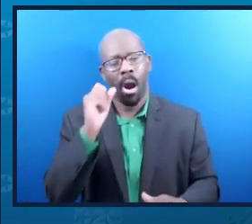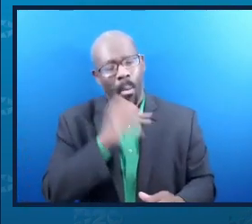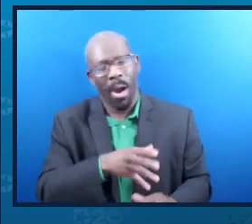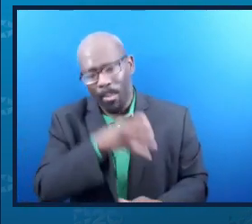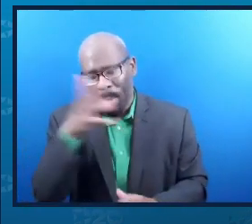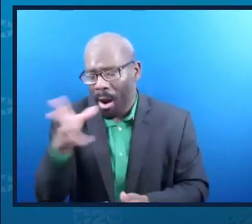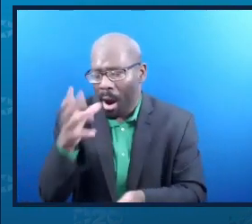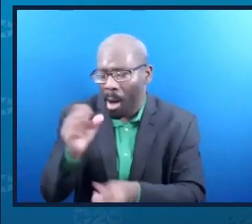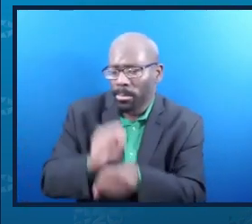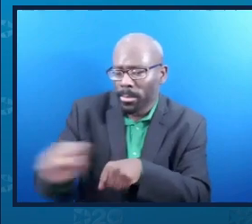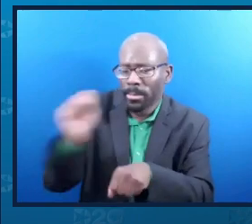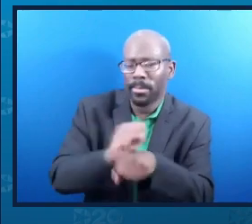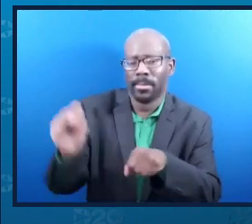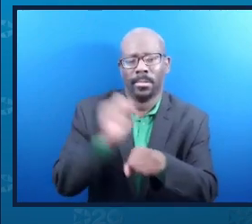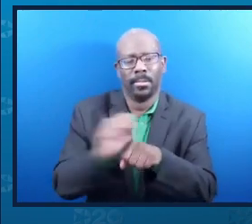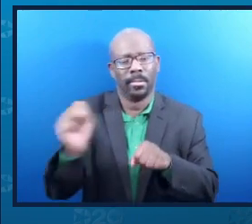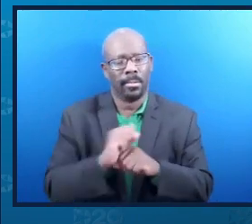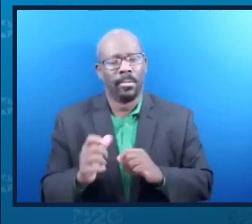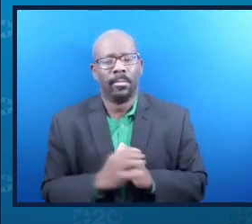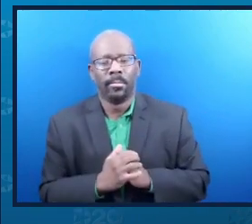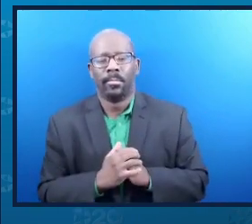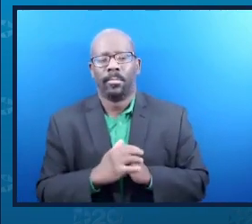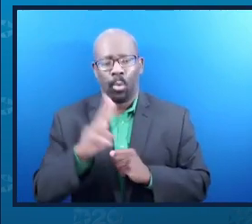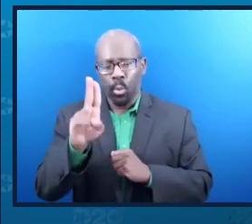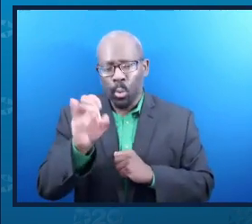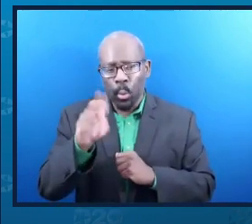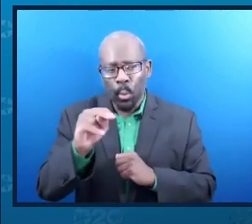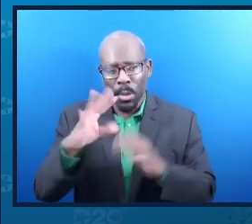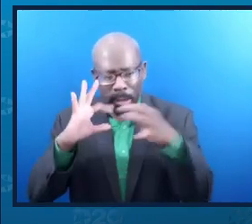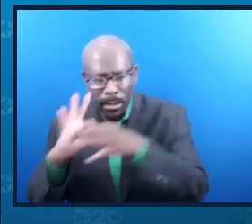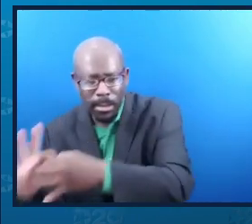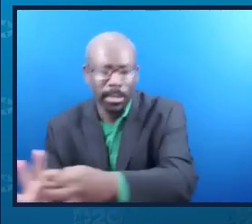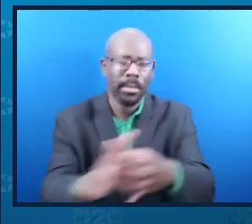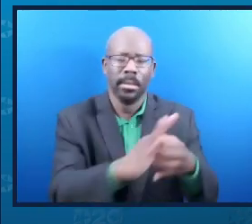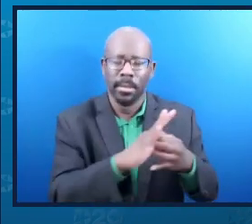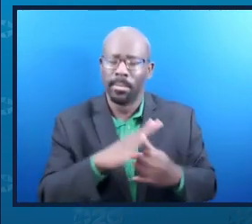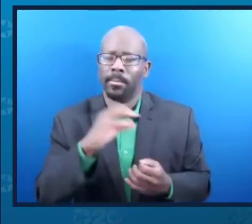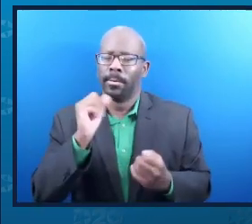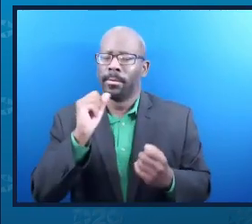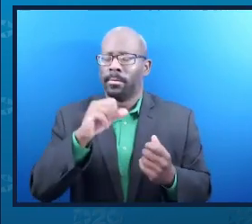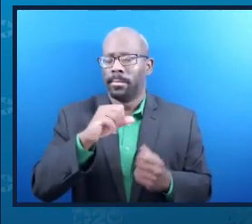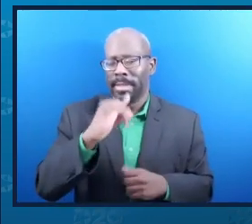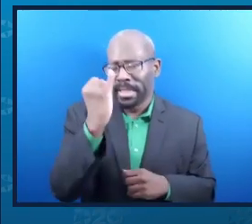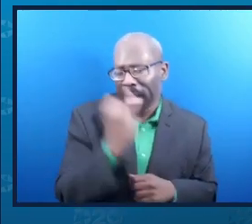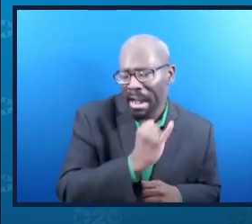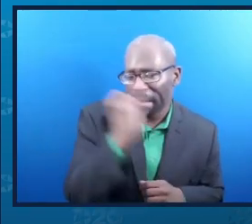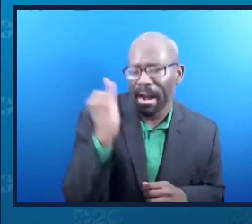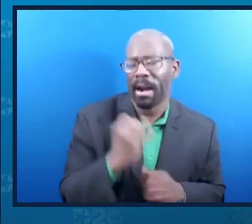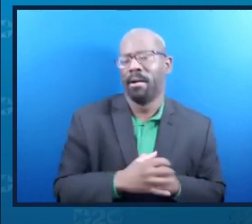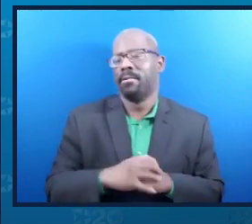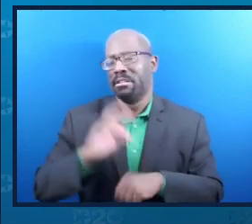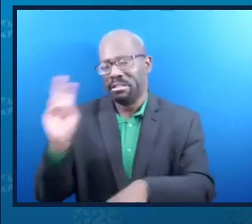REPRESENTATION. FARMERS LOSES THEIR DREAMS TO DUST, IRISH AND ITALIANS AND